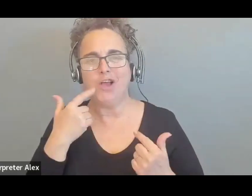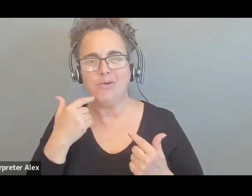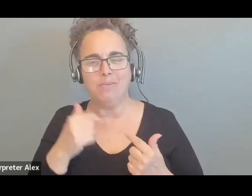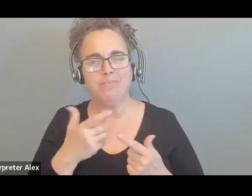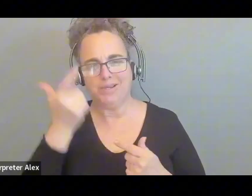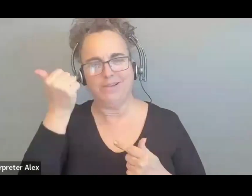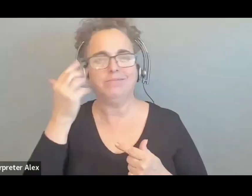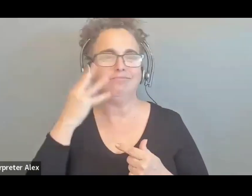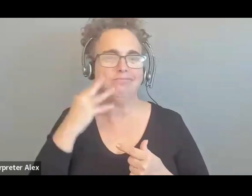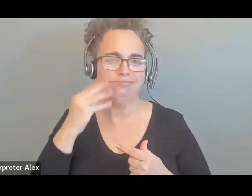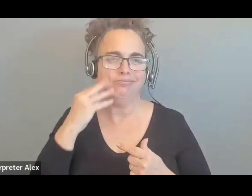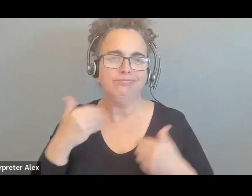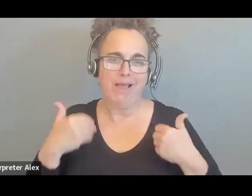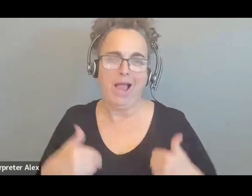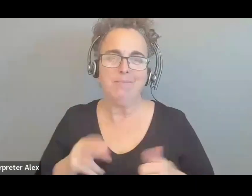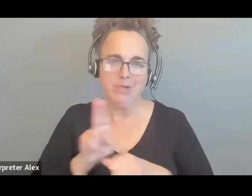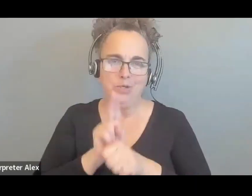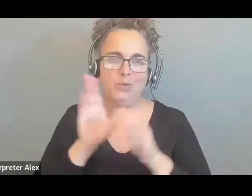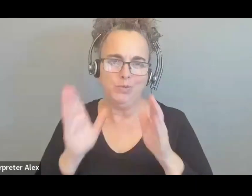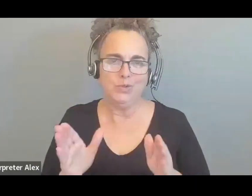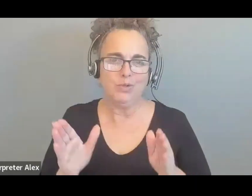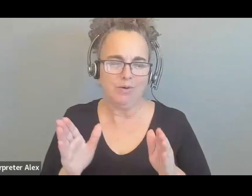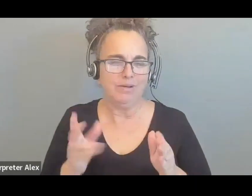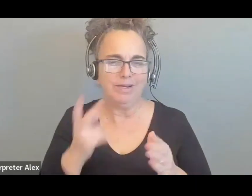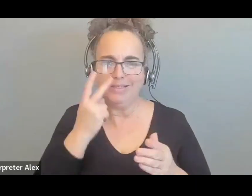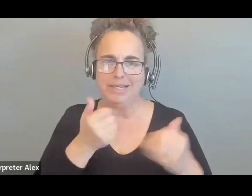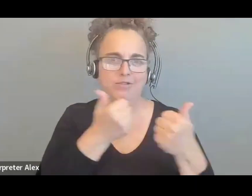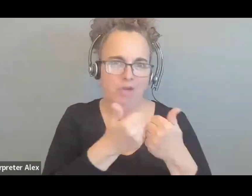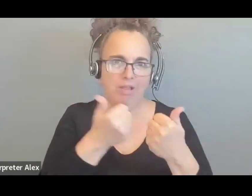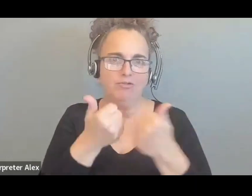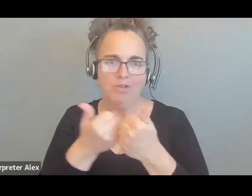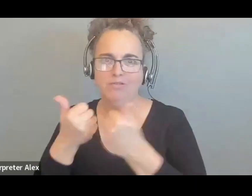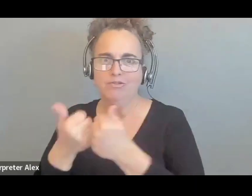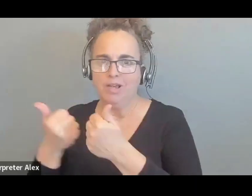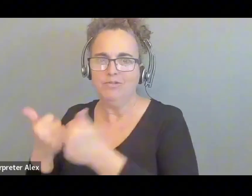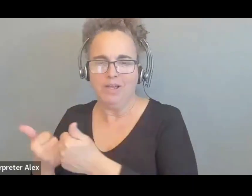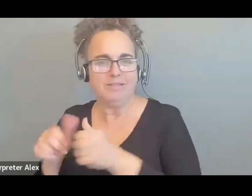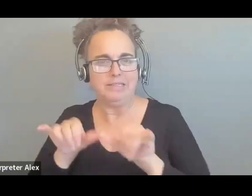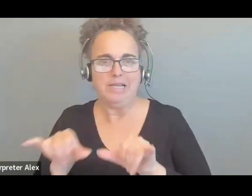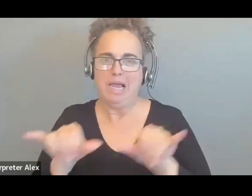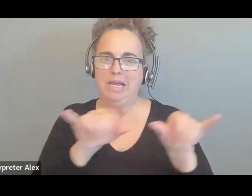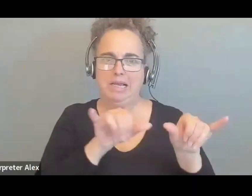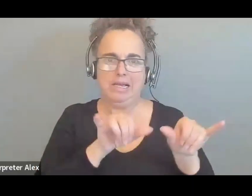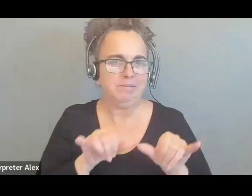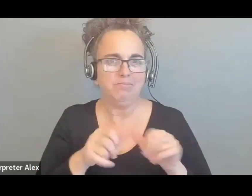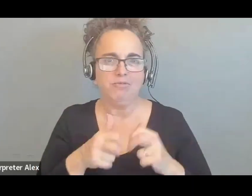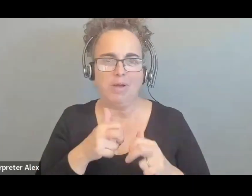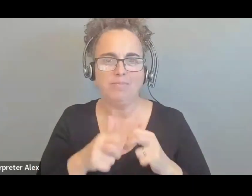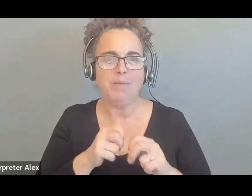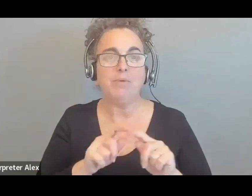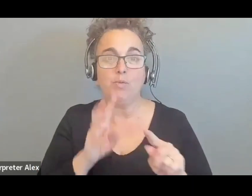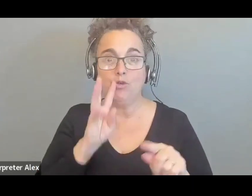as a user and seeing those challenges happen. But I think when you say MVP,